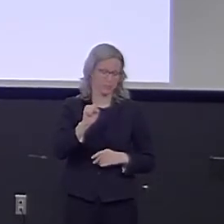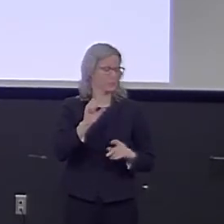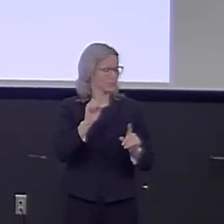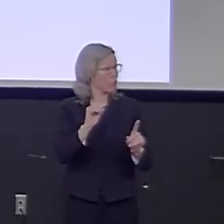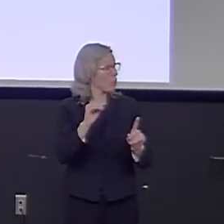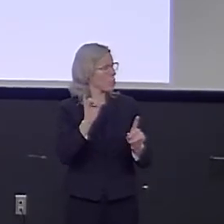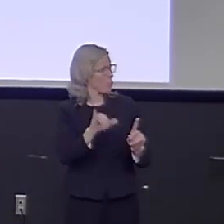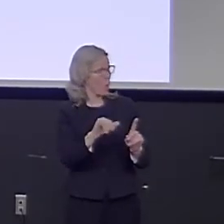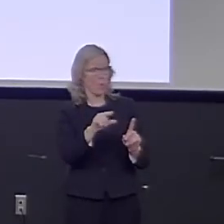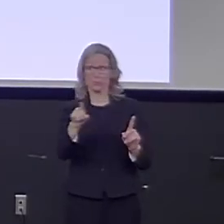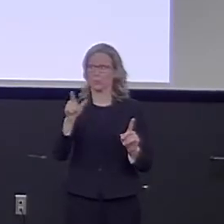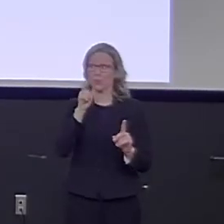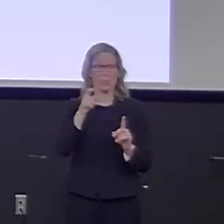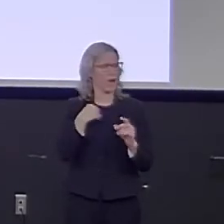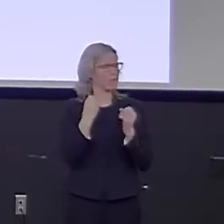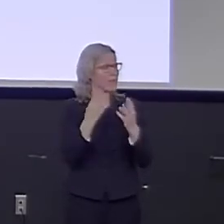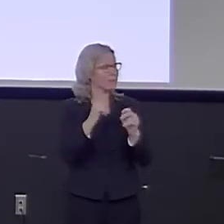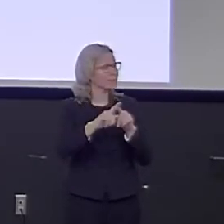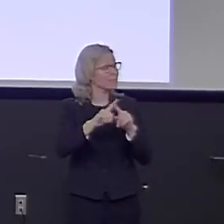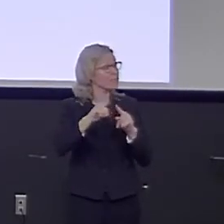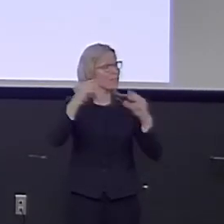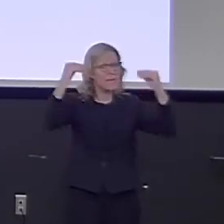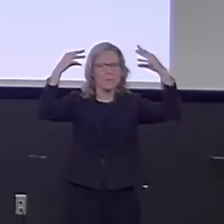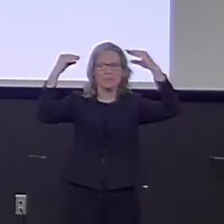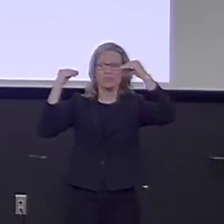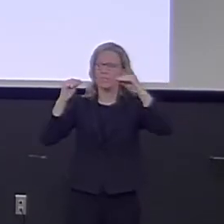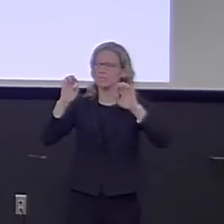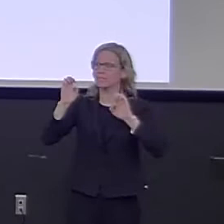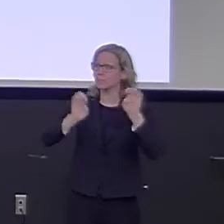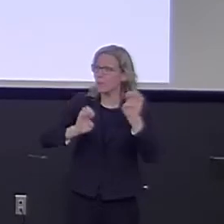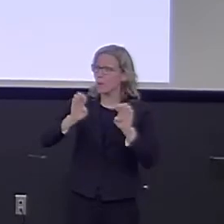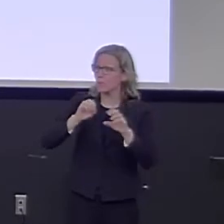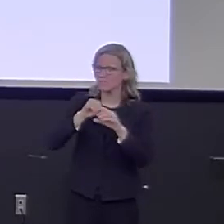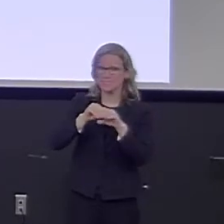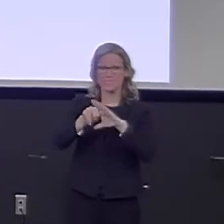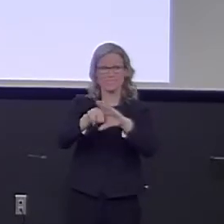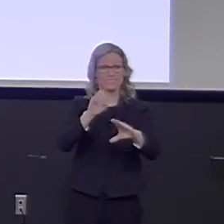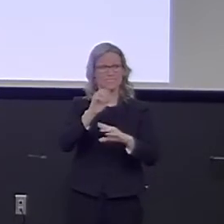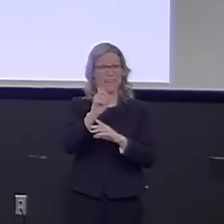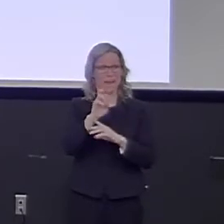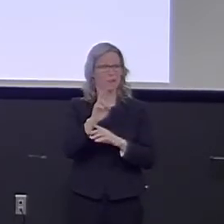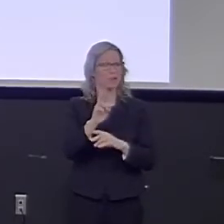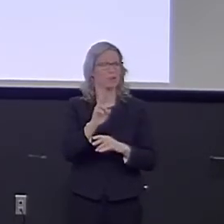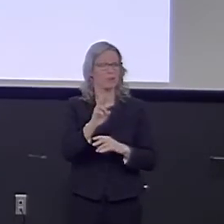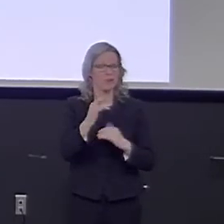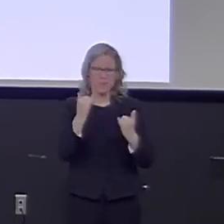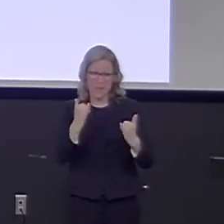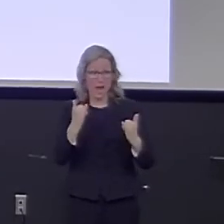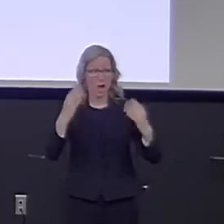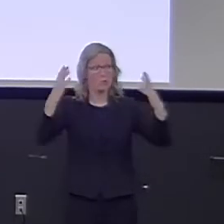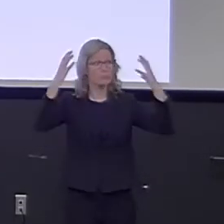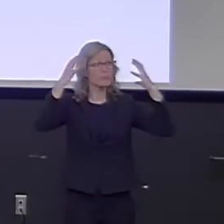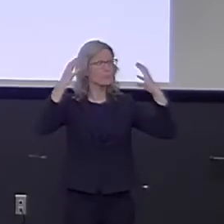so many imaging experiments in the scanner, it's like such a breath of fresh air. It's like freedom.